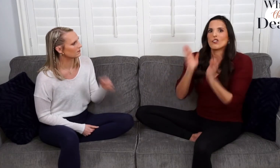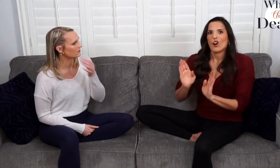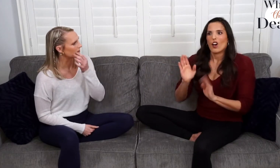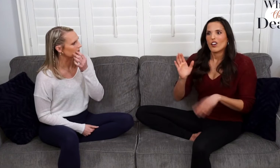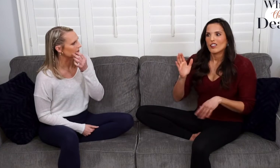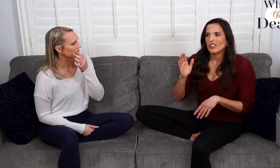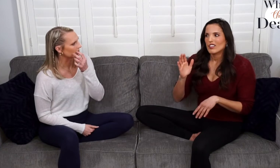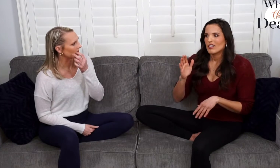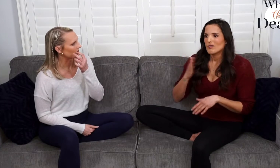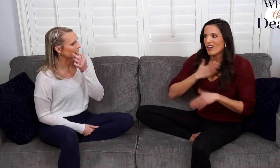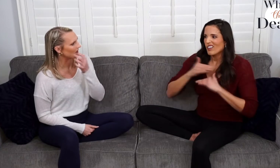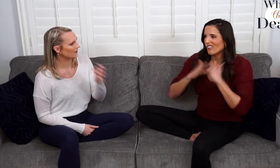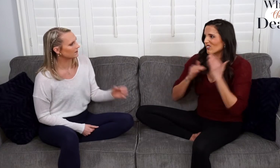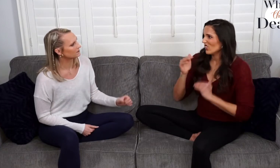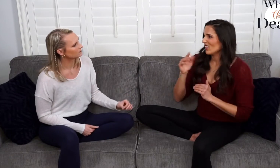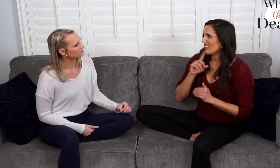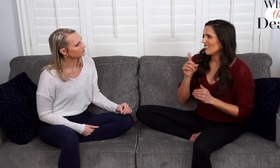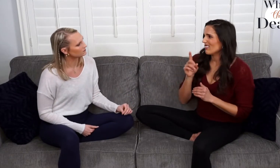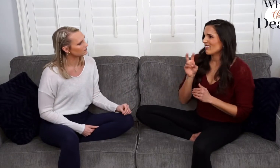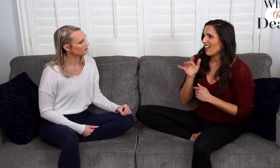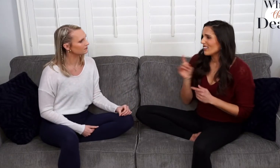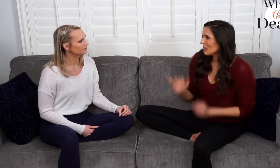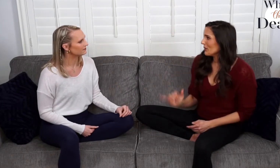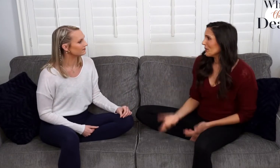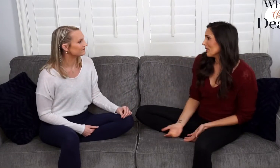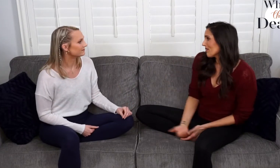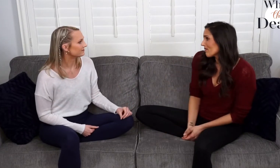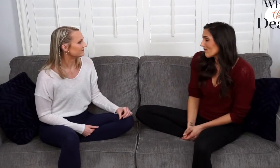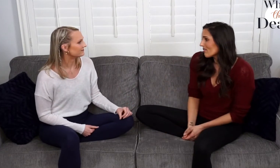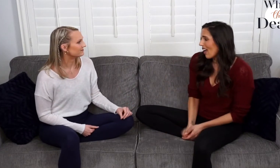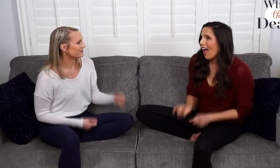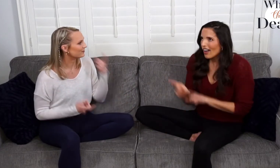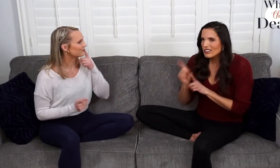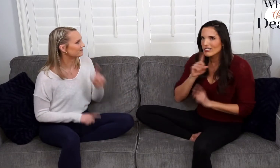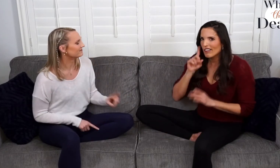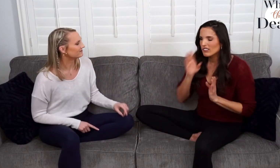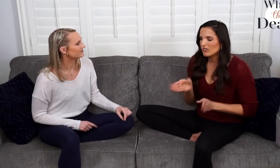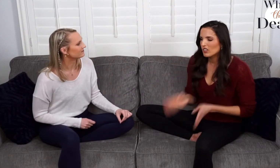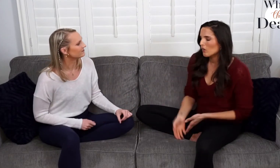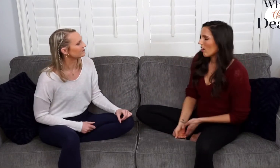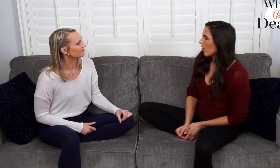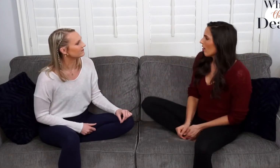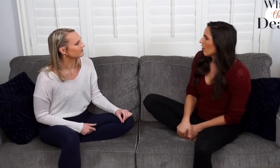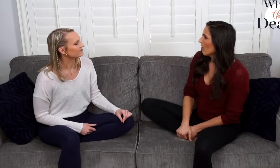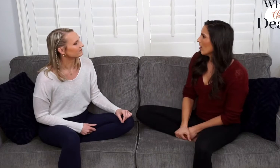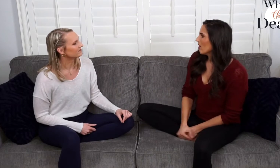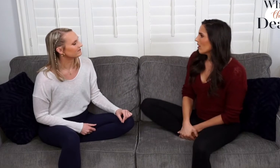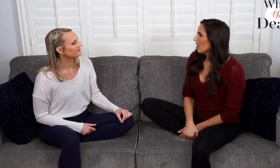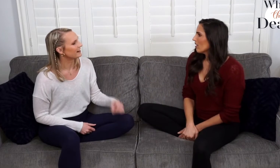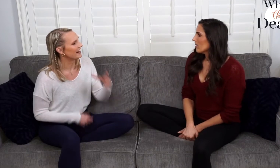overall my comfort level is valid as a Deaf individual. - Yeah, I agree.